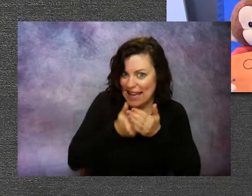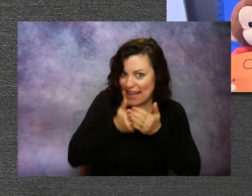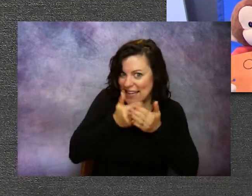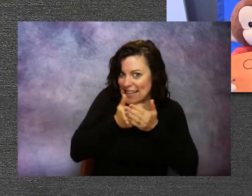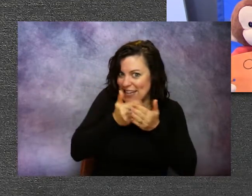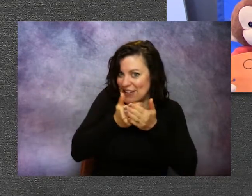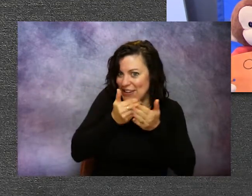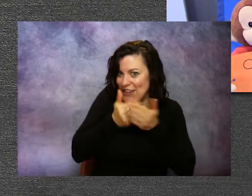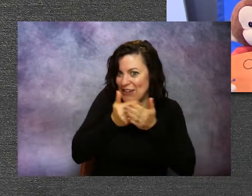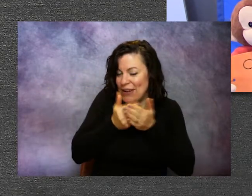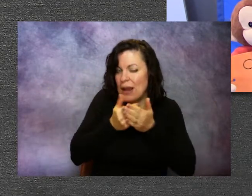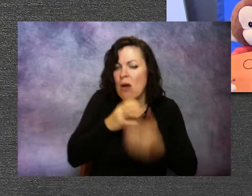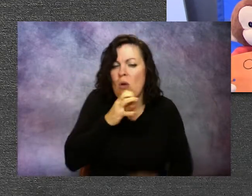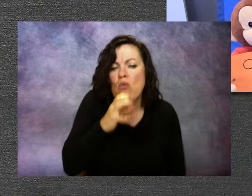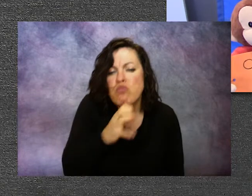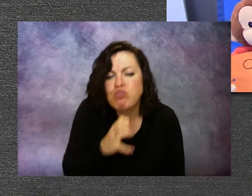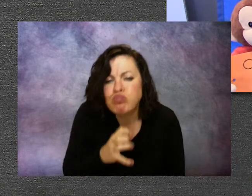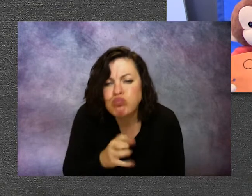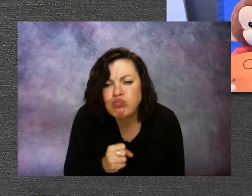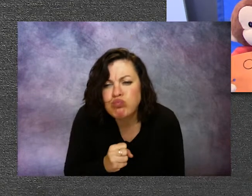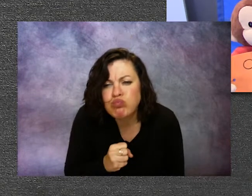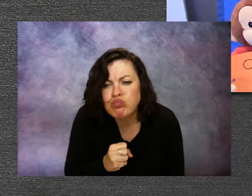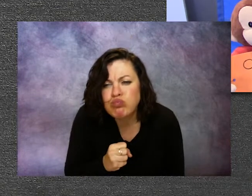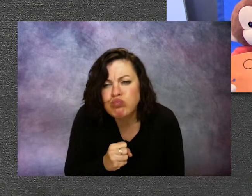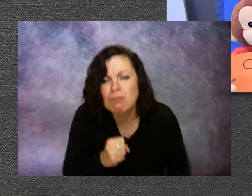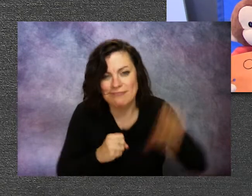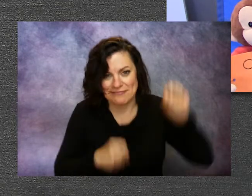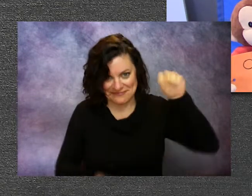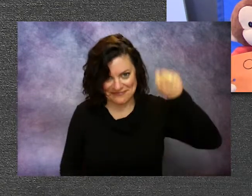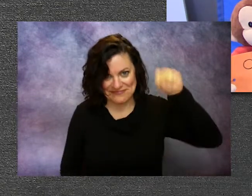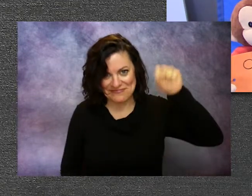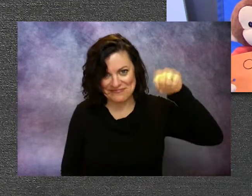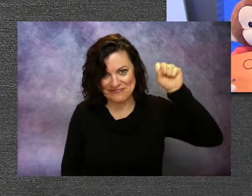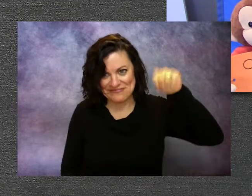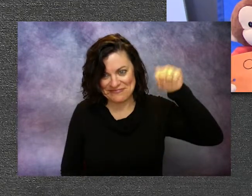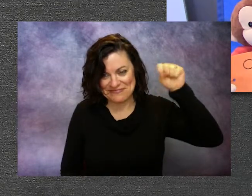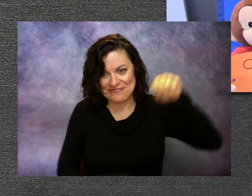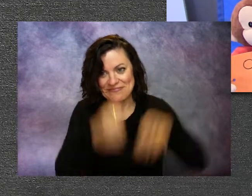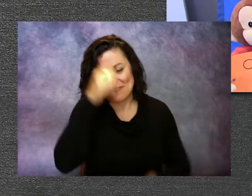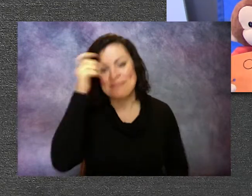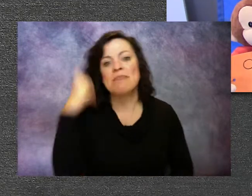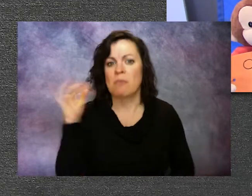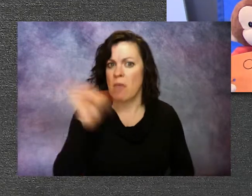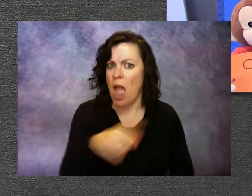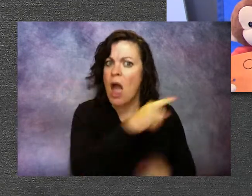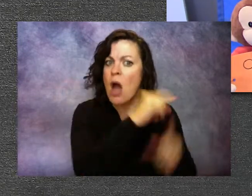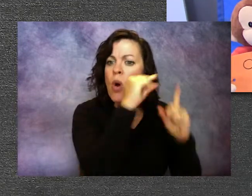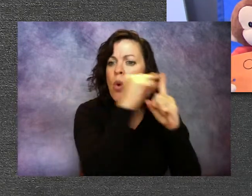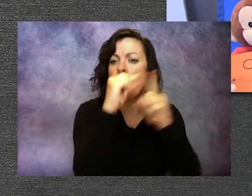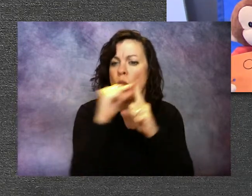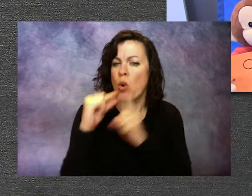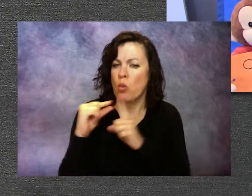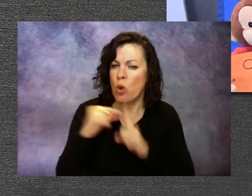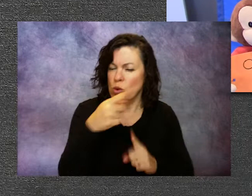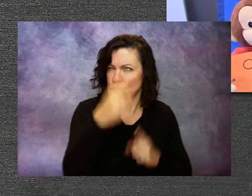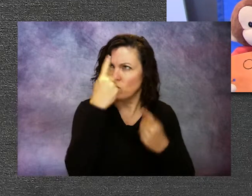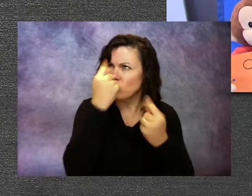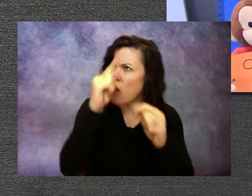Old. Yes. I bet you already thought of some of the answers. But let's see if we can match the crow